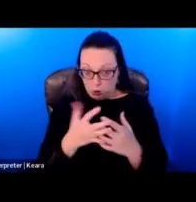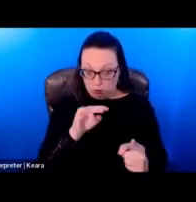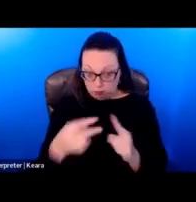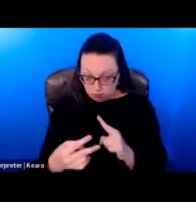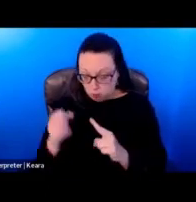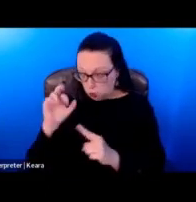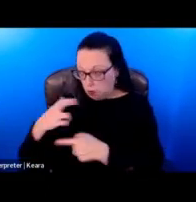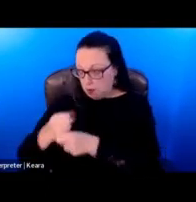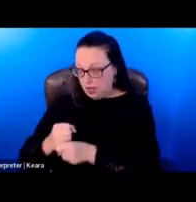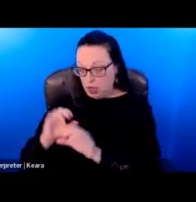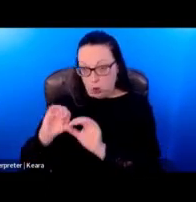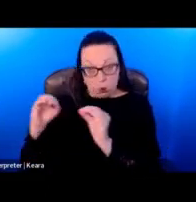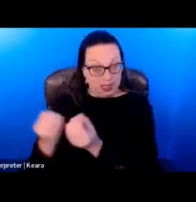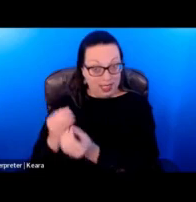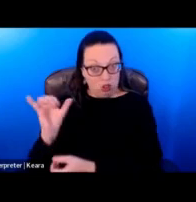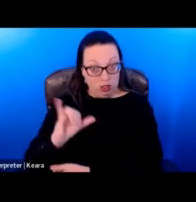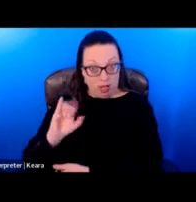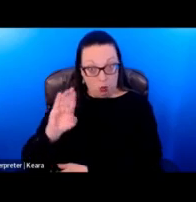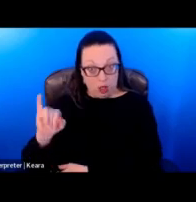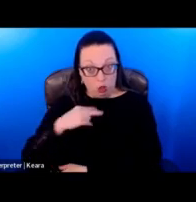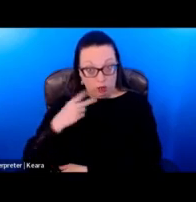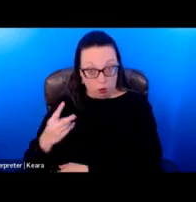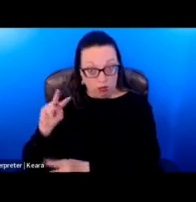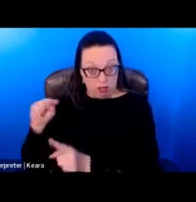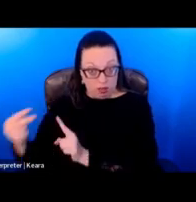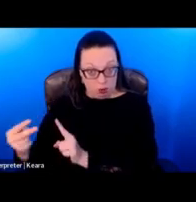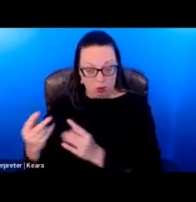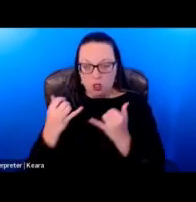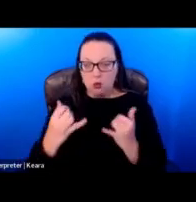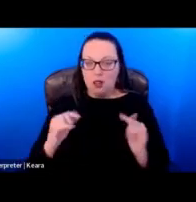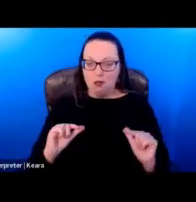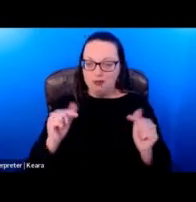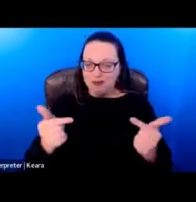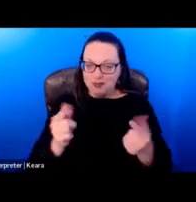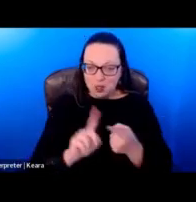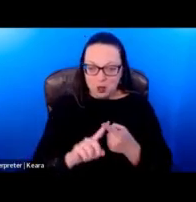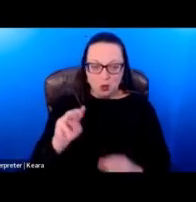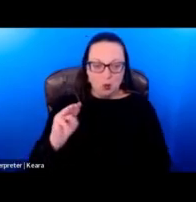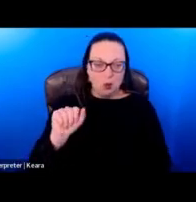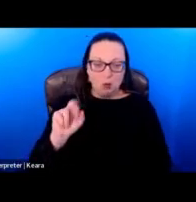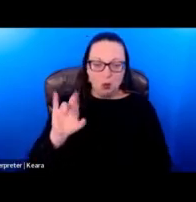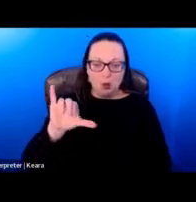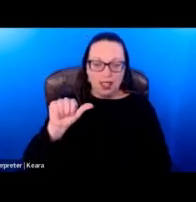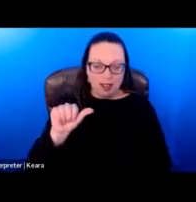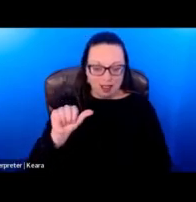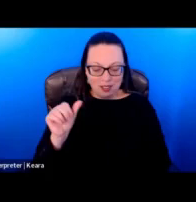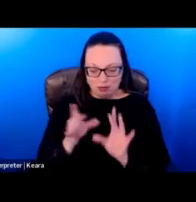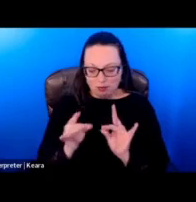voices standpoint. So I'm now going to turn it over to Maria to talk about some of the mentoring that she has done.